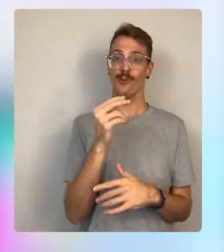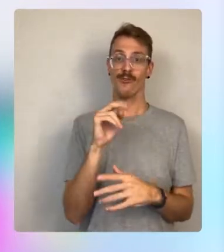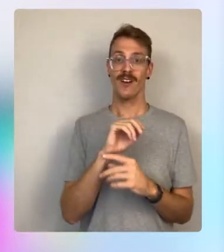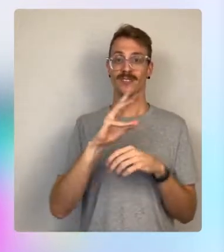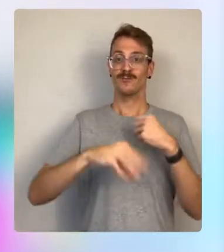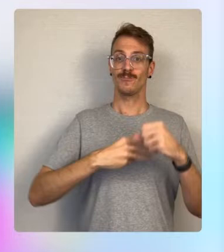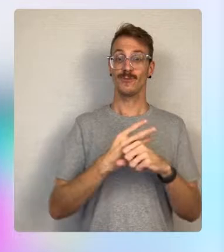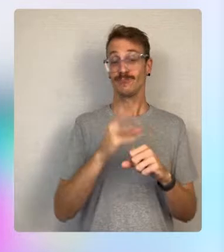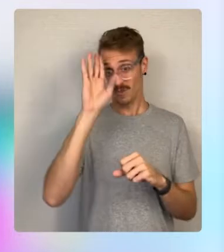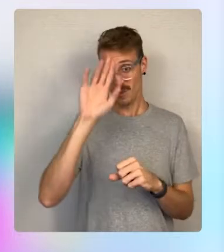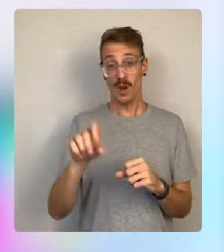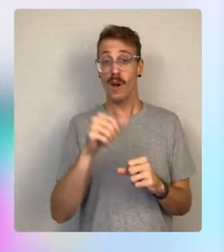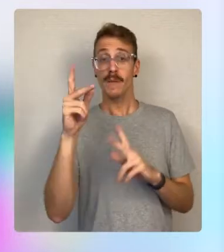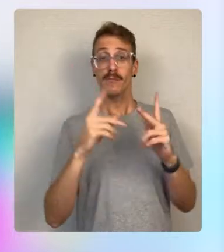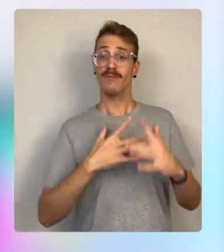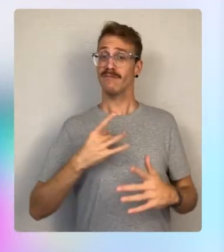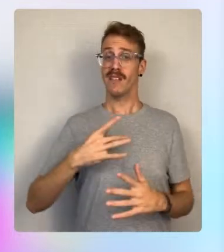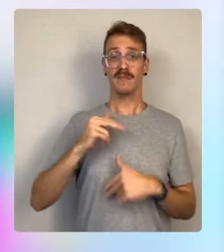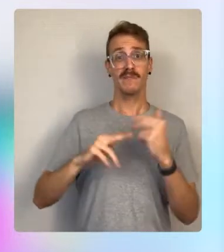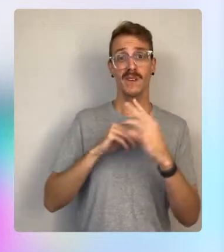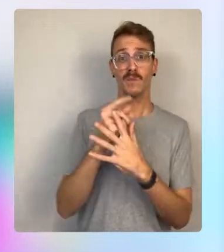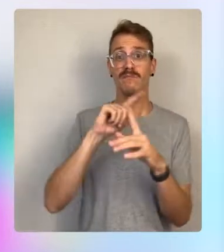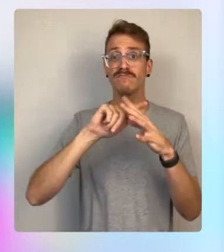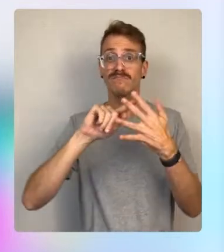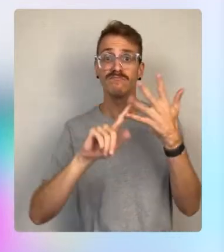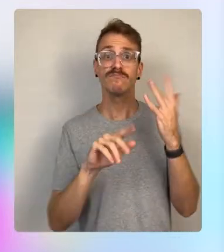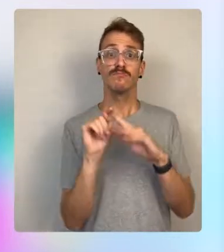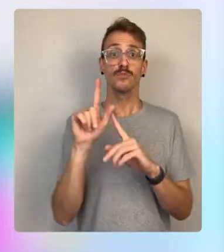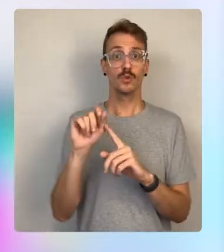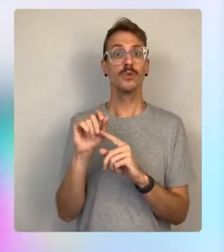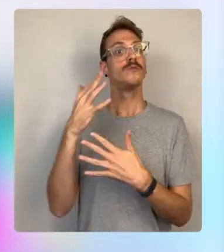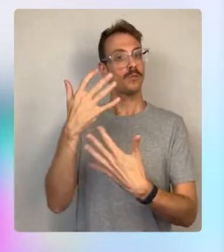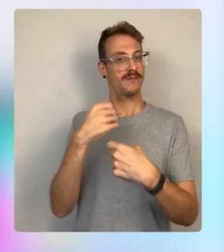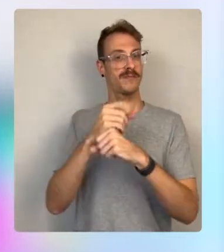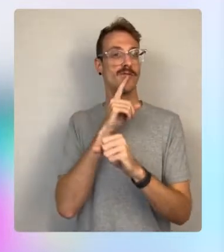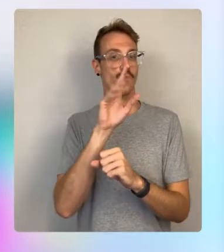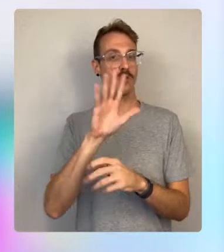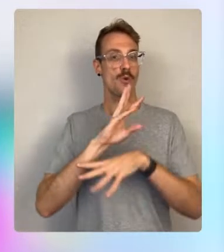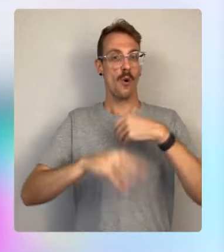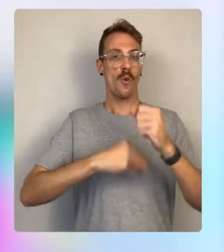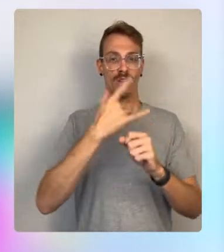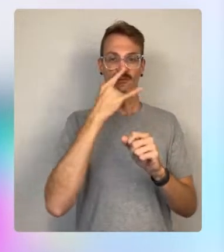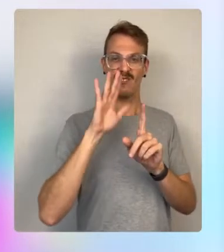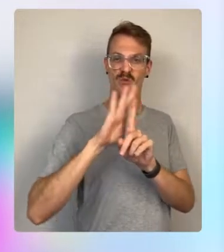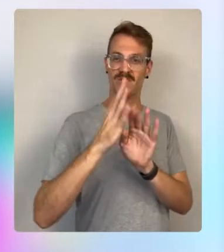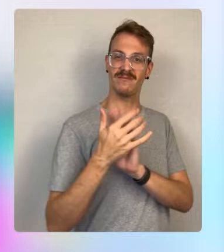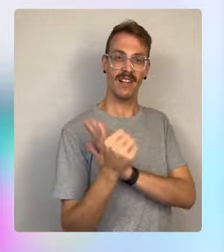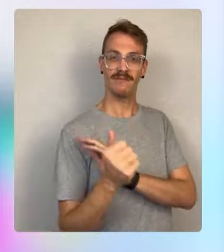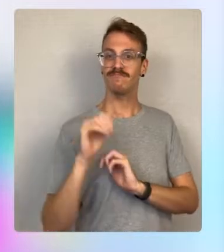with other digital design tools, and we want to make sure that your world reflect your talent and your personality.